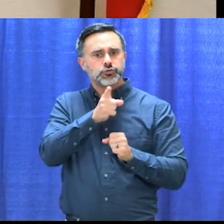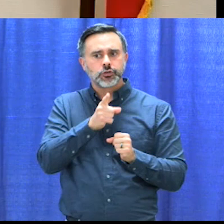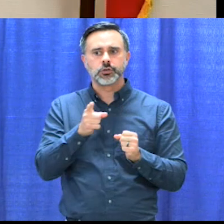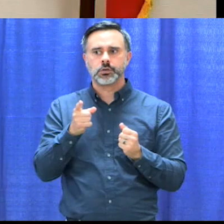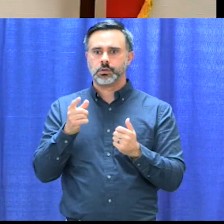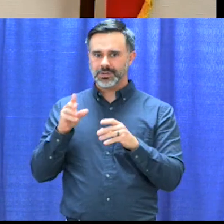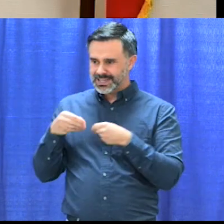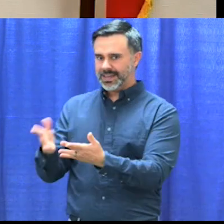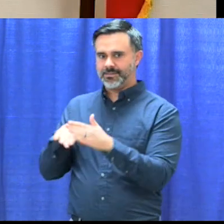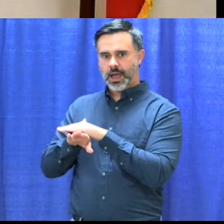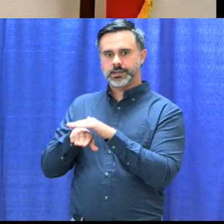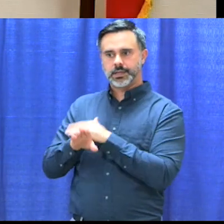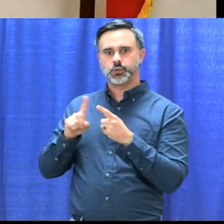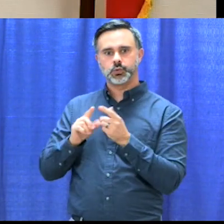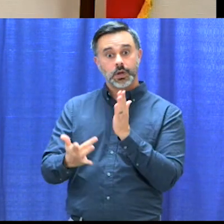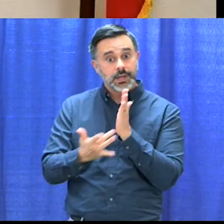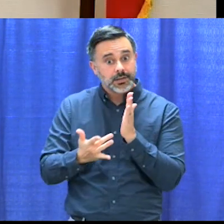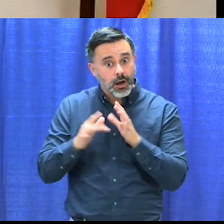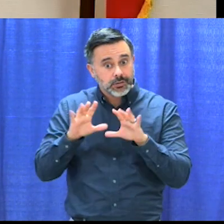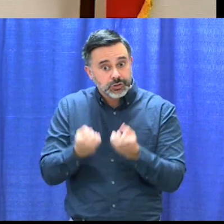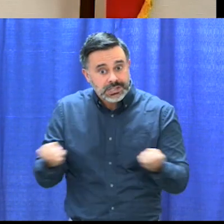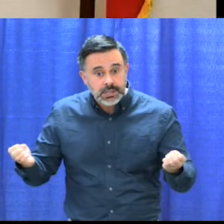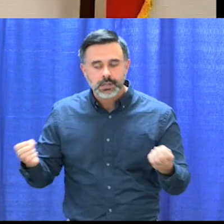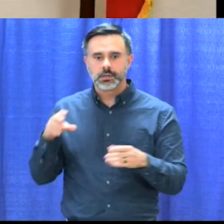that they need to be successful in school?